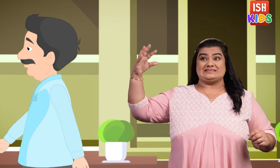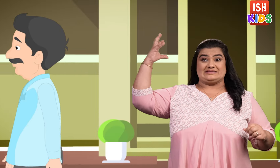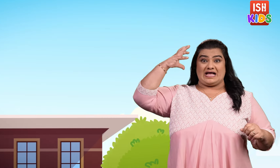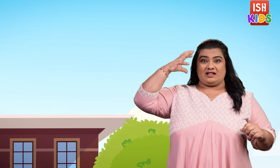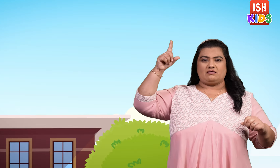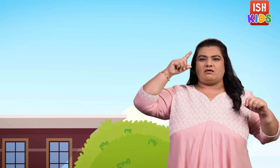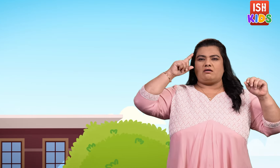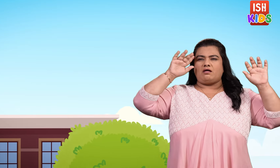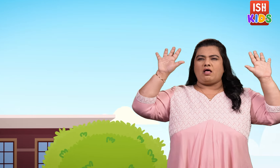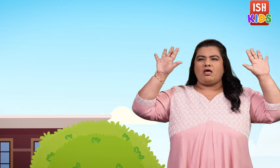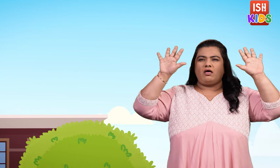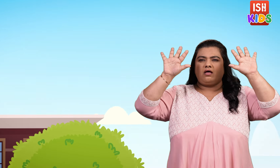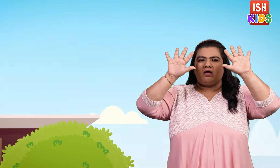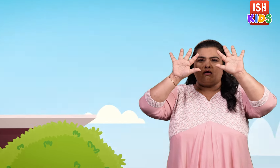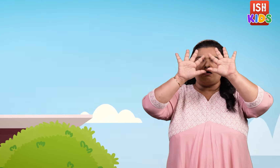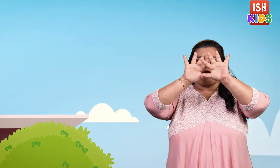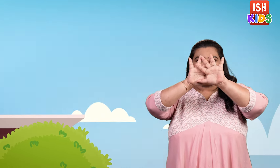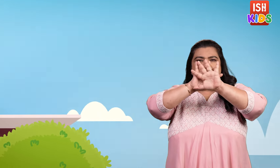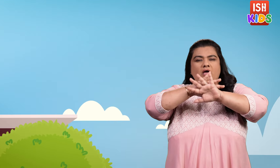One a sunny day, dark clouds gathered in the sky.